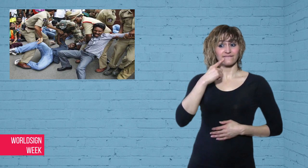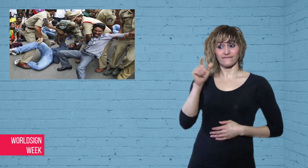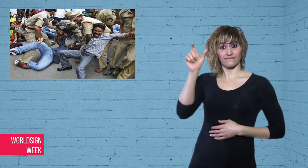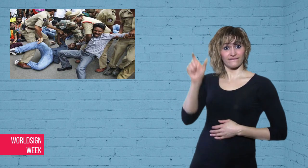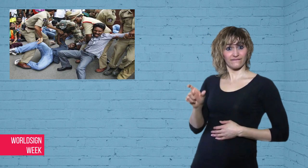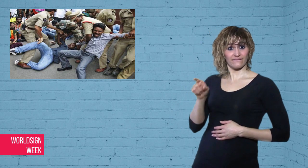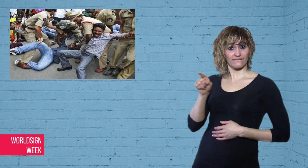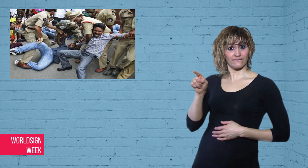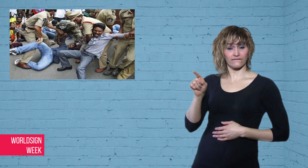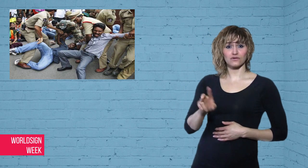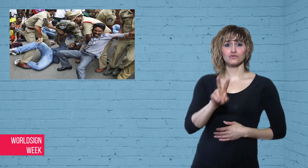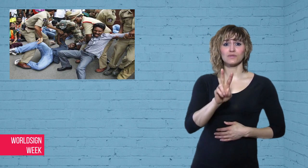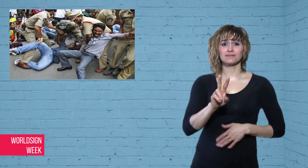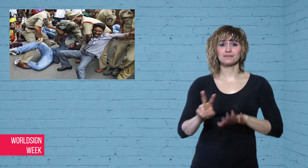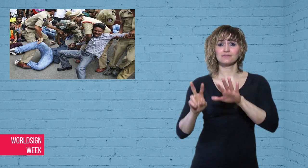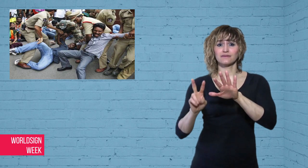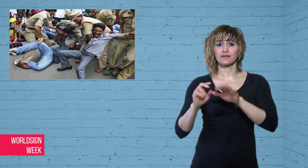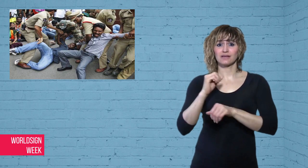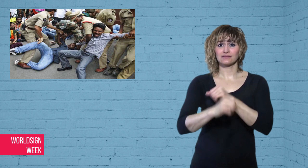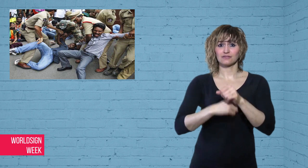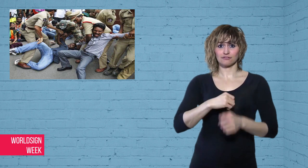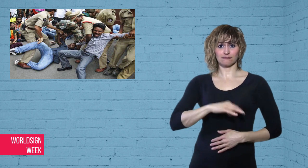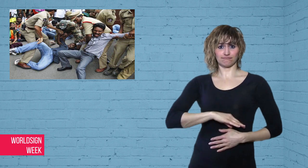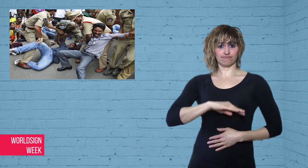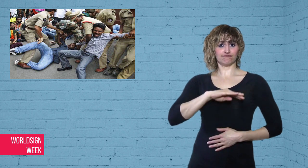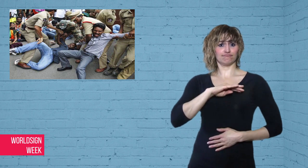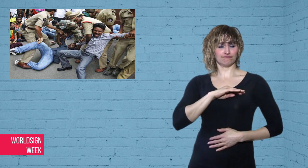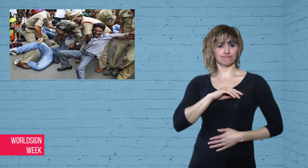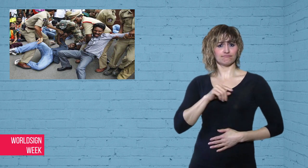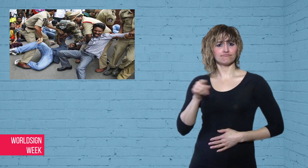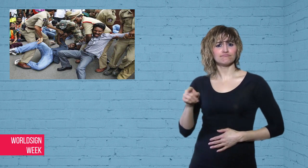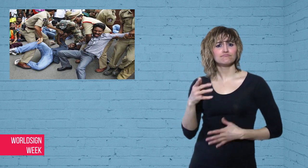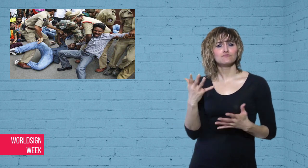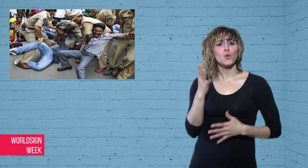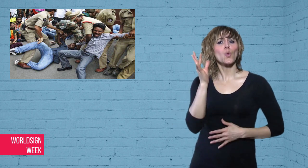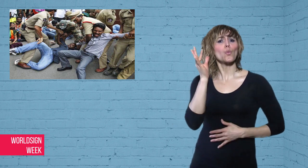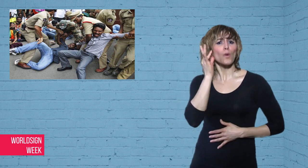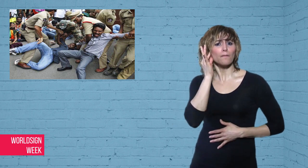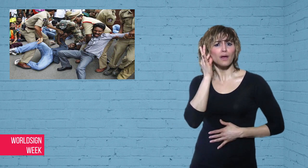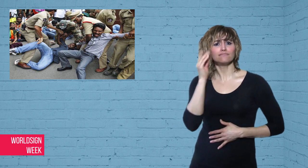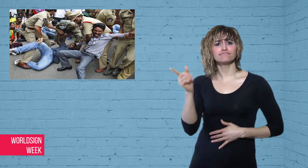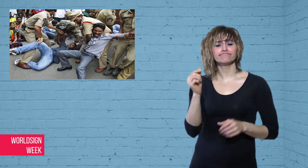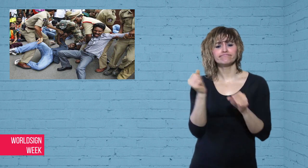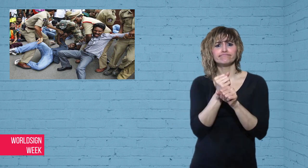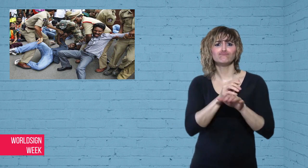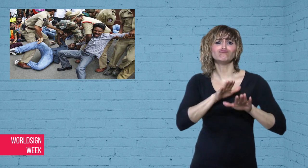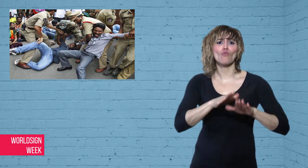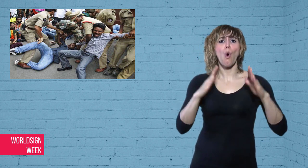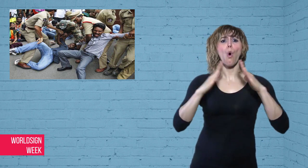Dawn: A Deaf 27-year-old housewife